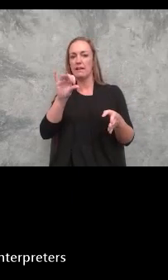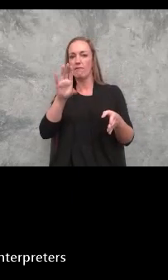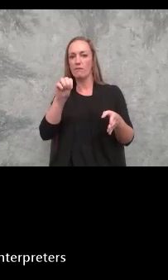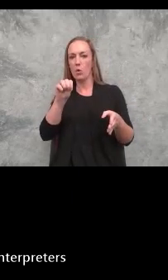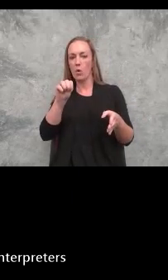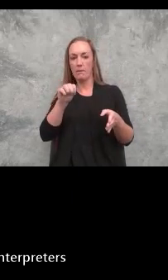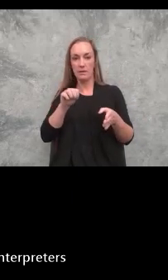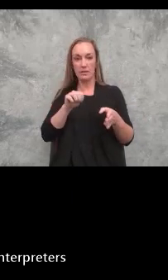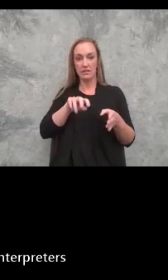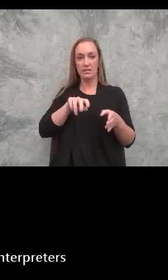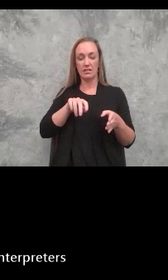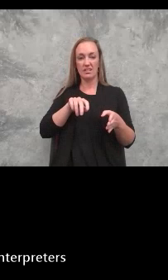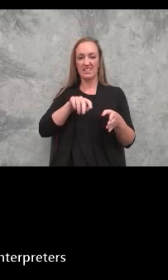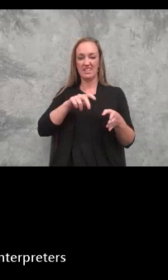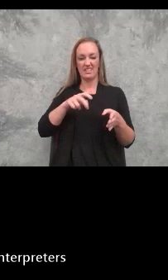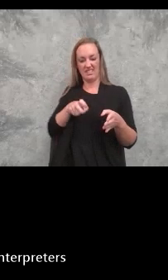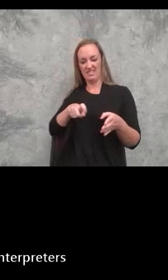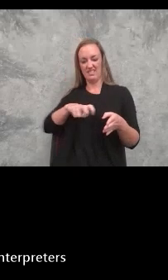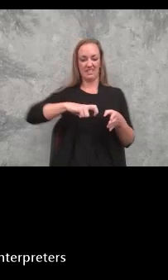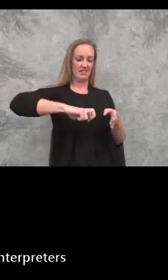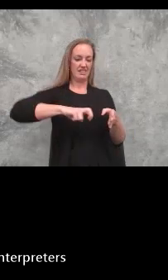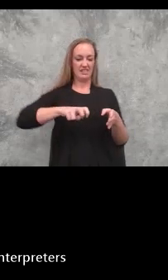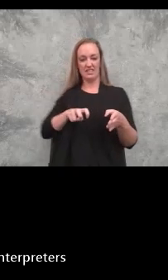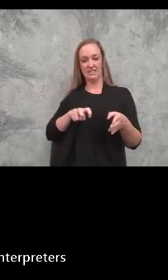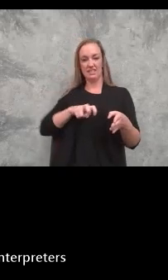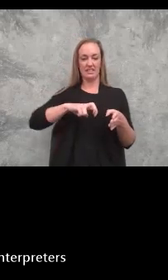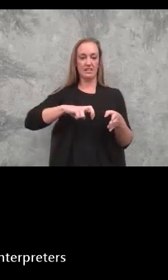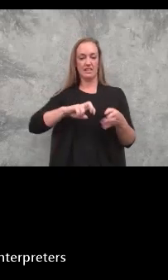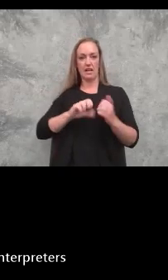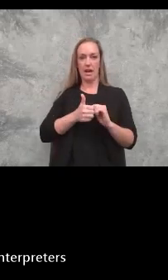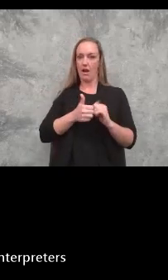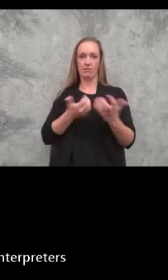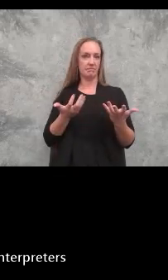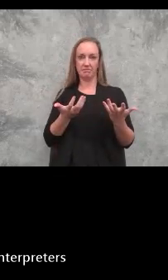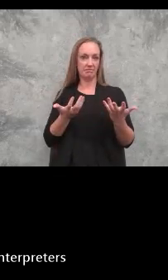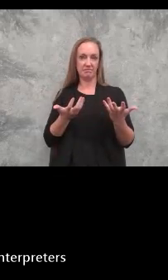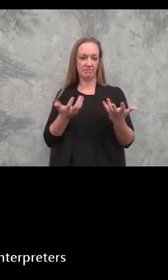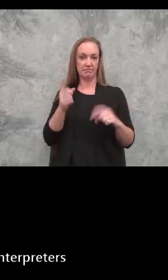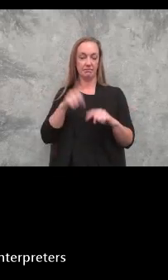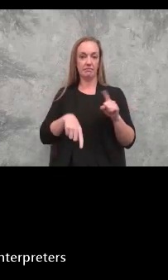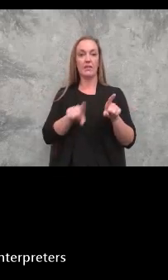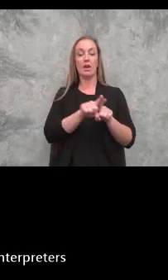manipulated; they would still have to somehow open the door and hold it while they get their